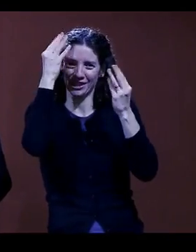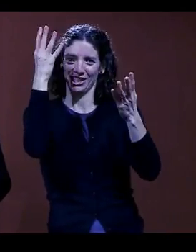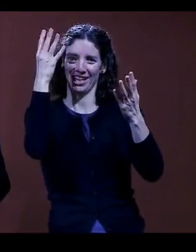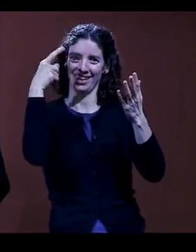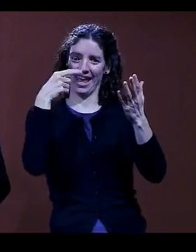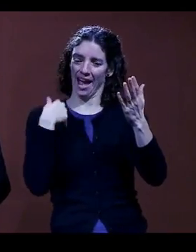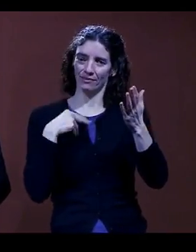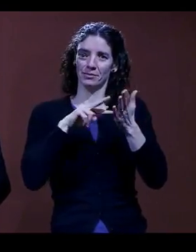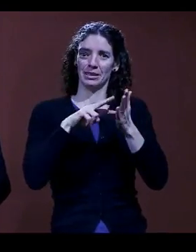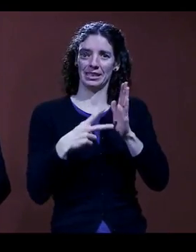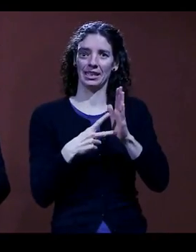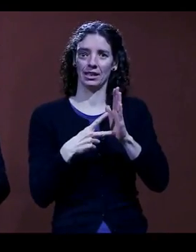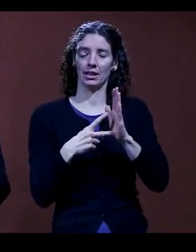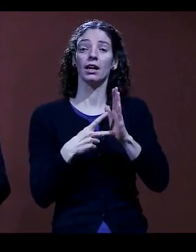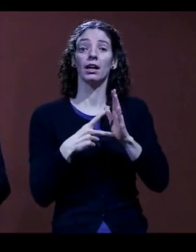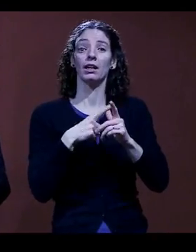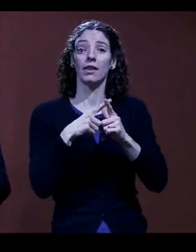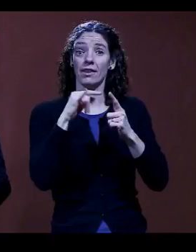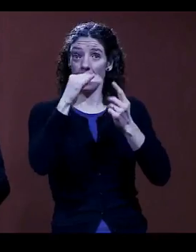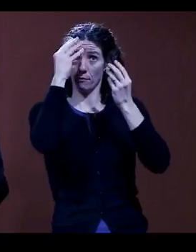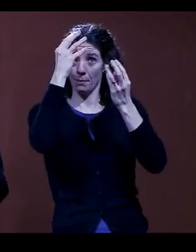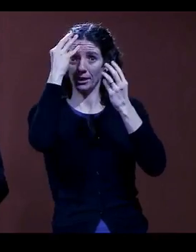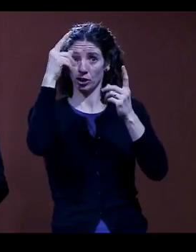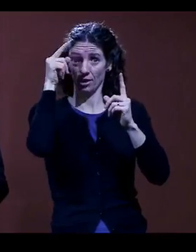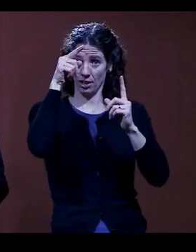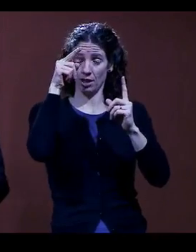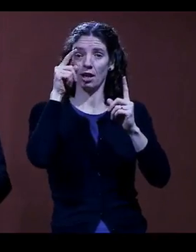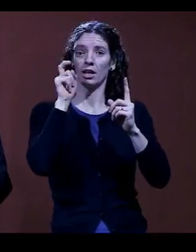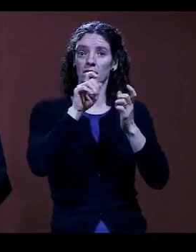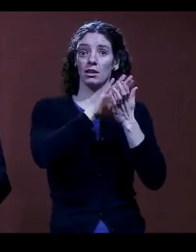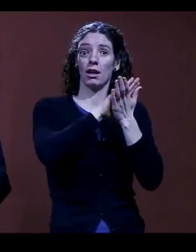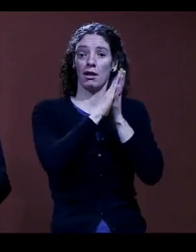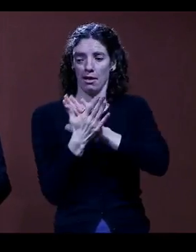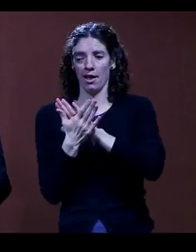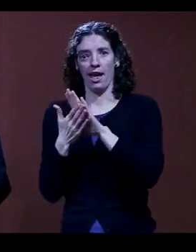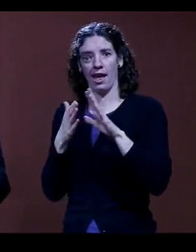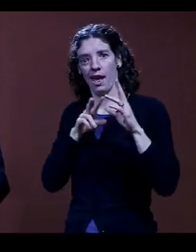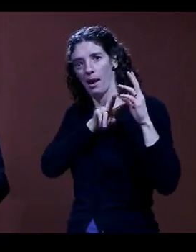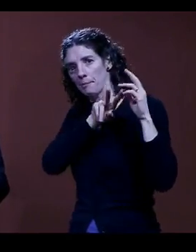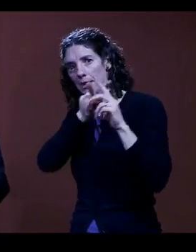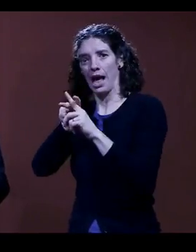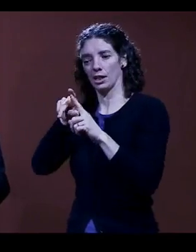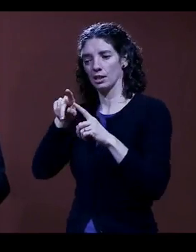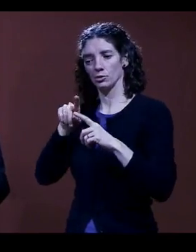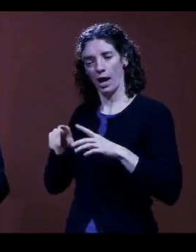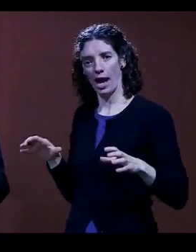and what's important is turning that information into action; so making action and beginning to make